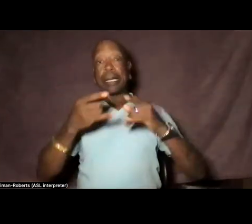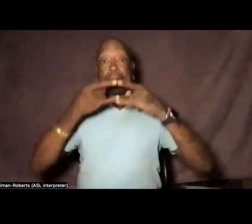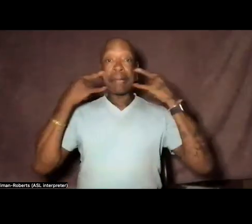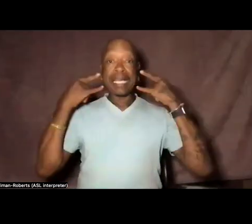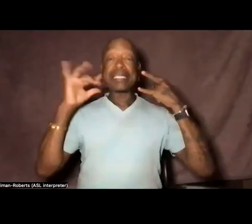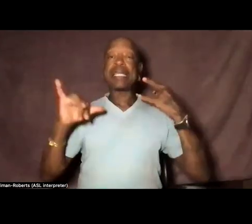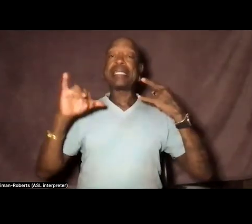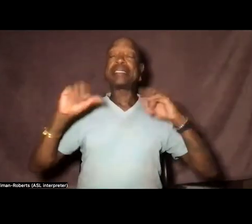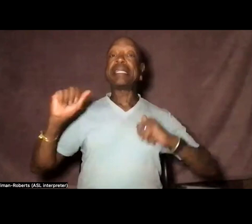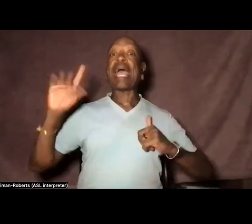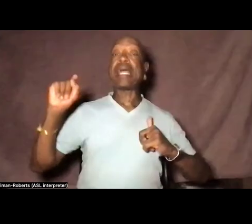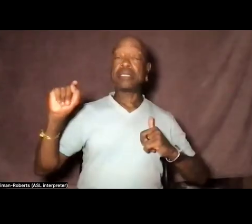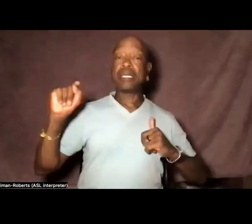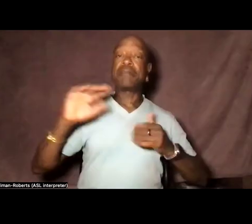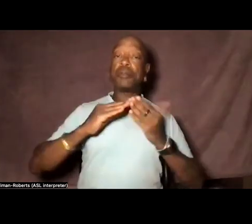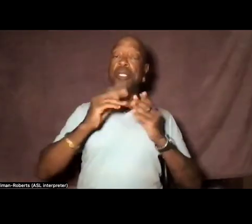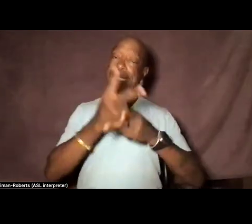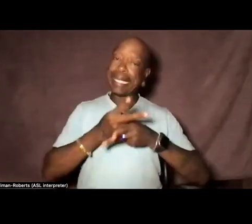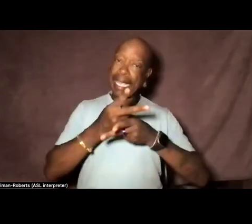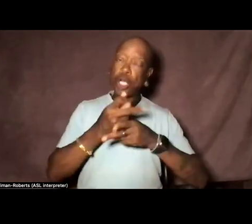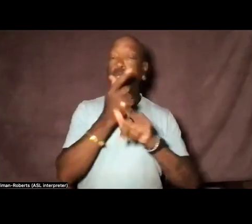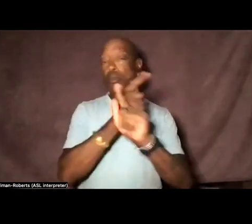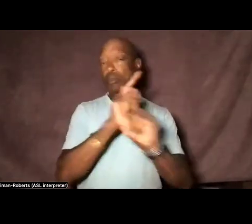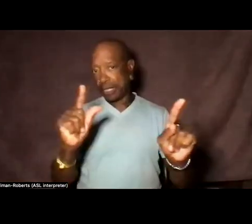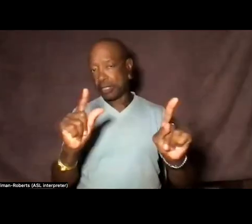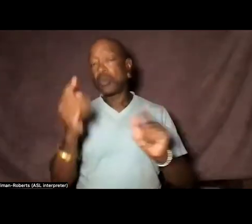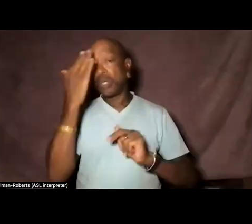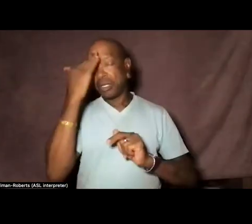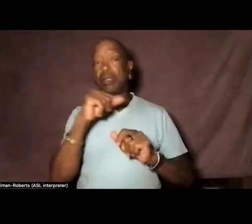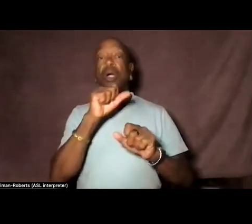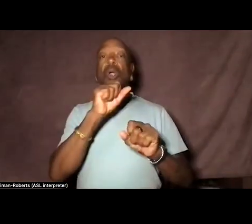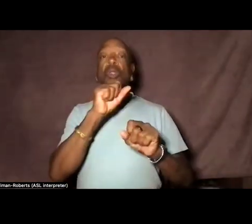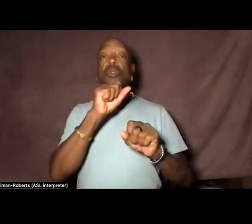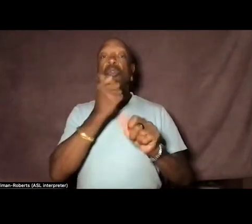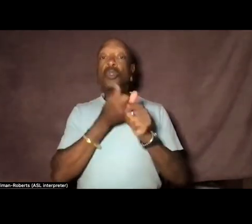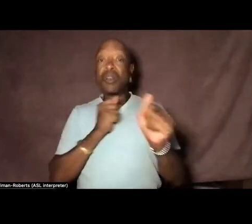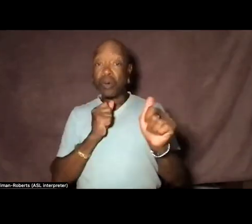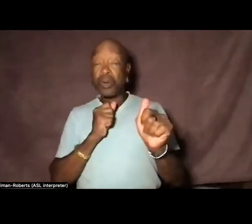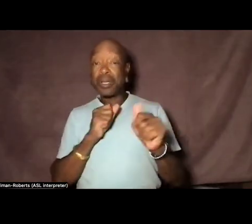care and Liberation we know that the work of avoiding covid cannot just rest on disable and